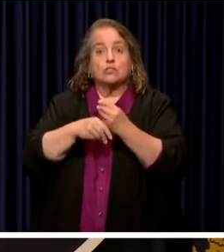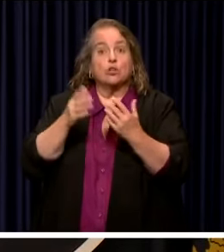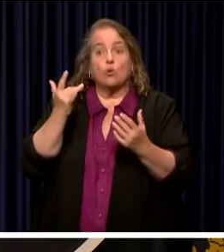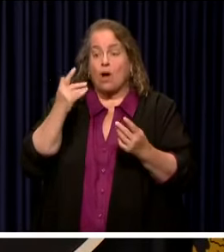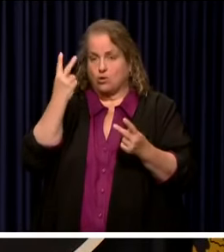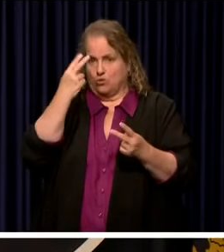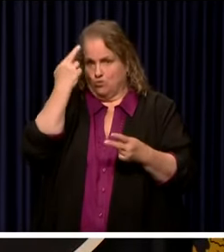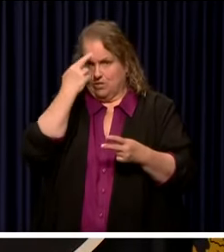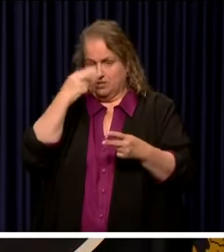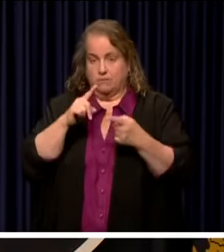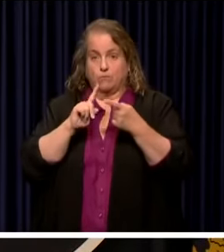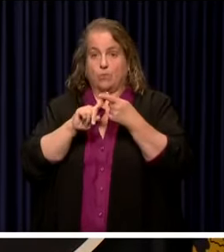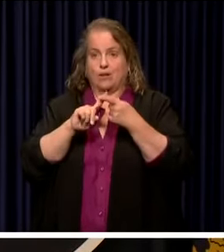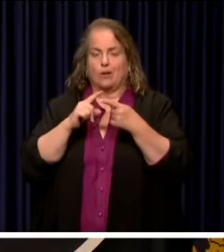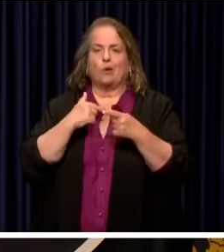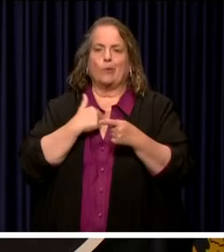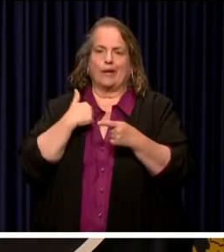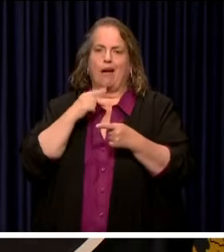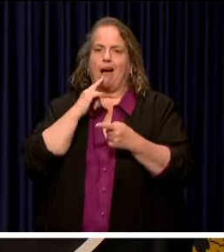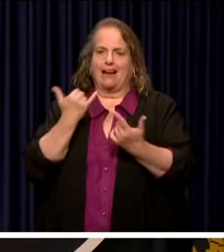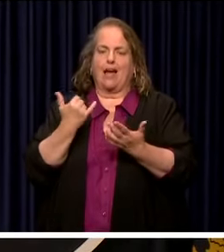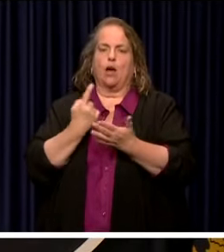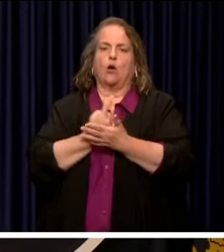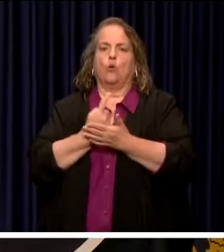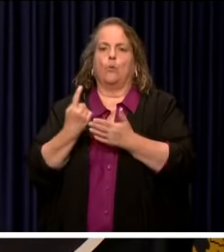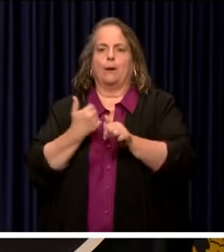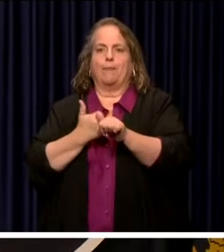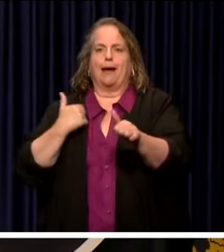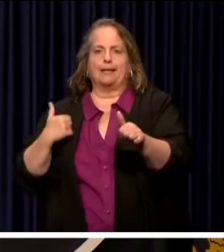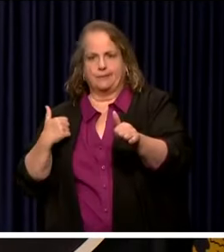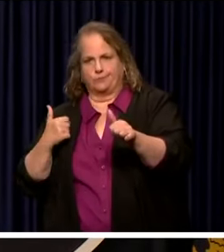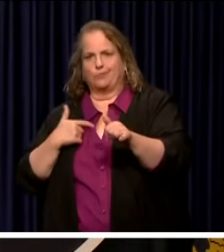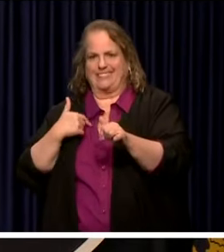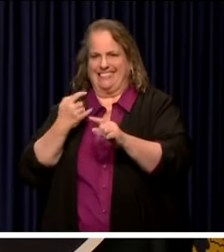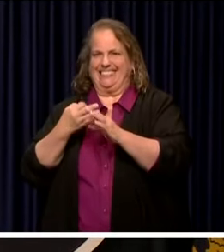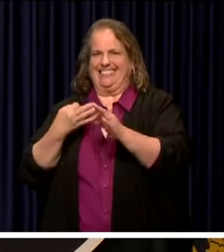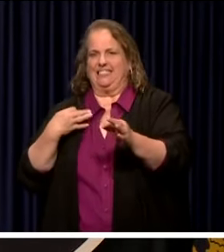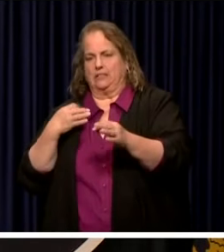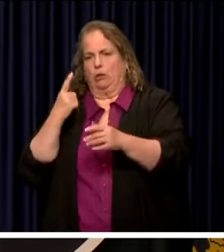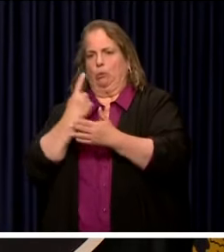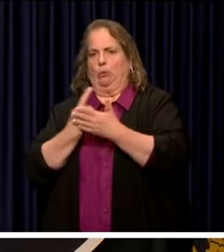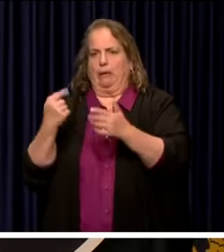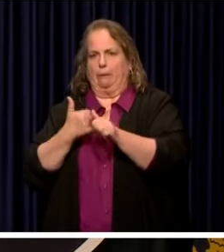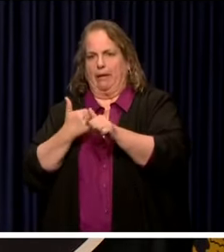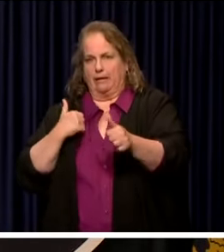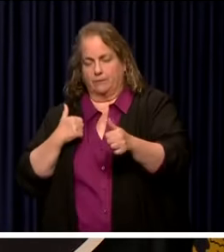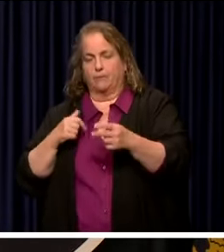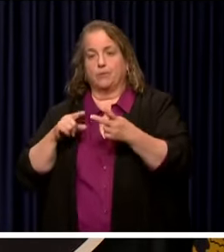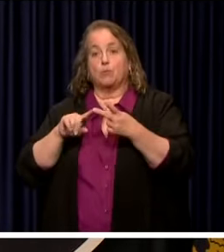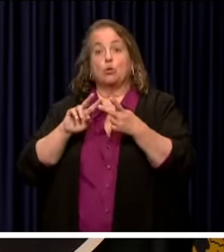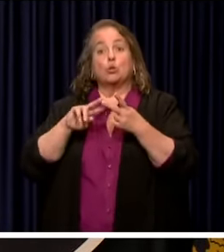PUSH BACK PLANS TO REOPEN BUSINESSES AND THINGS THAT PEOPLE ARE GETTING ANTSY ABOUT?